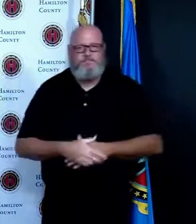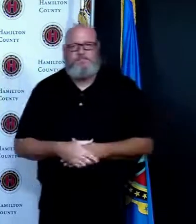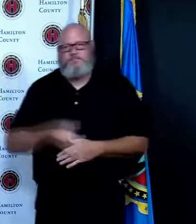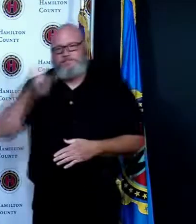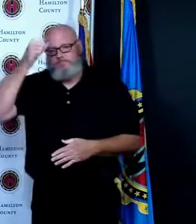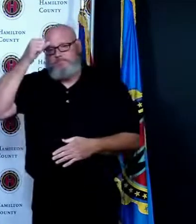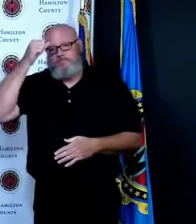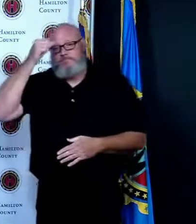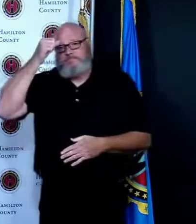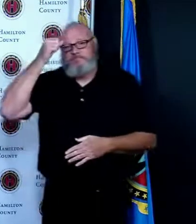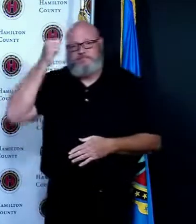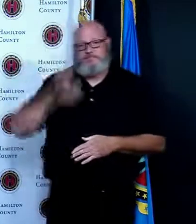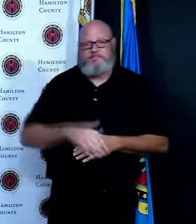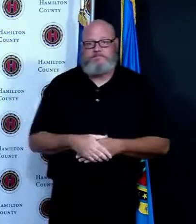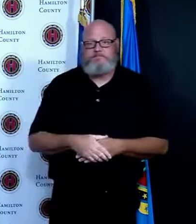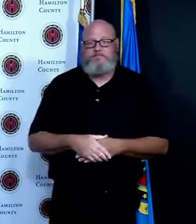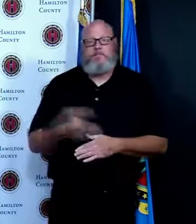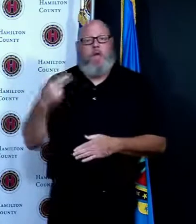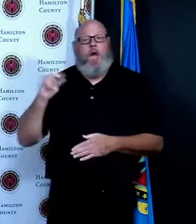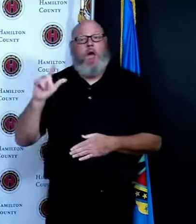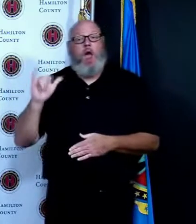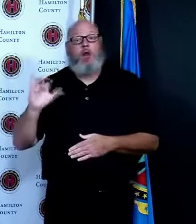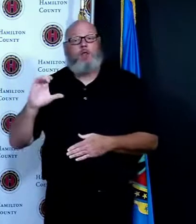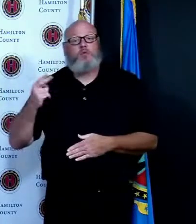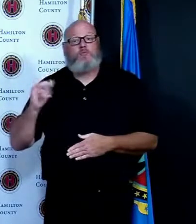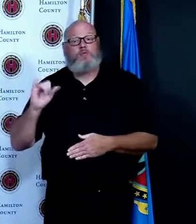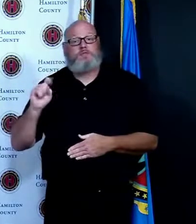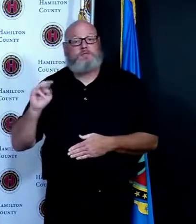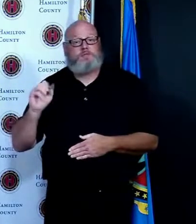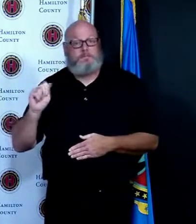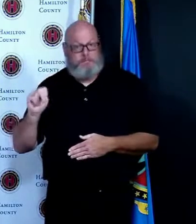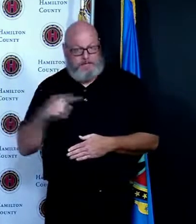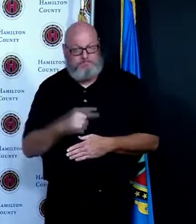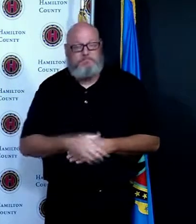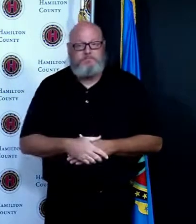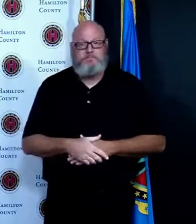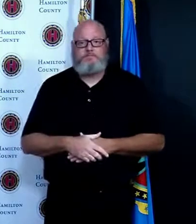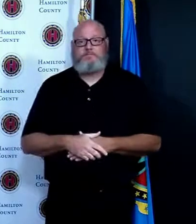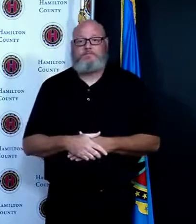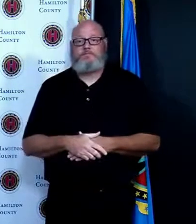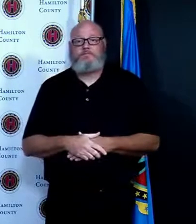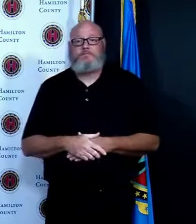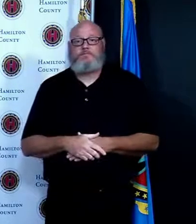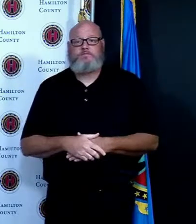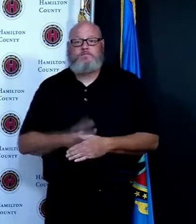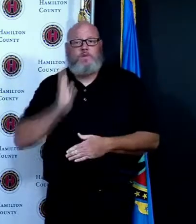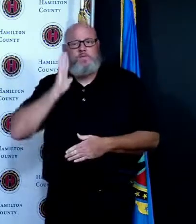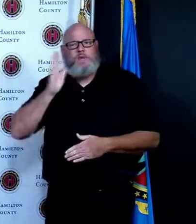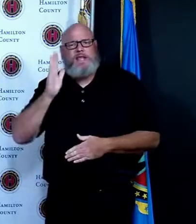small business program rental assistance and a new program to help with internet connectivity